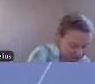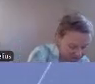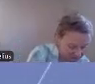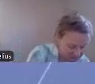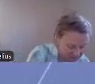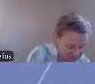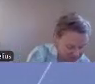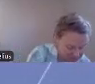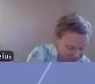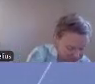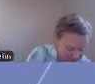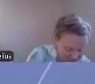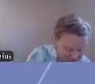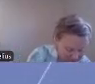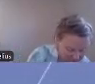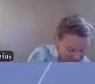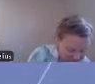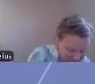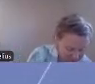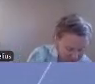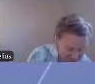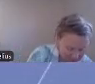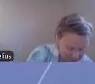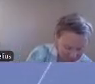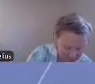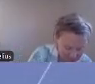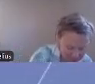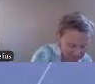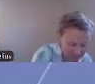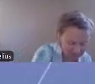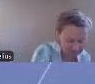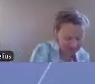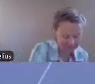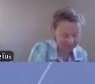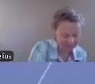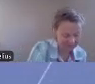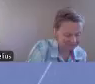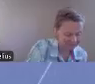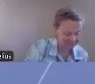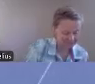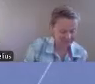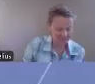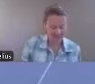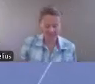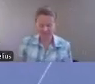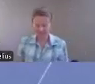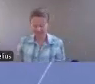that they want to work on, and then over the course of the next nine weeks, they are exposed to some health promotion content